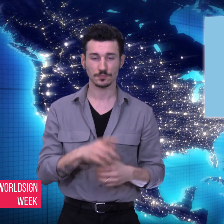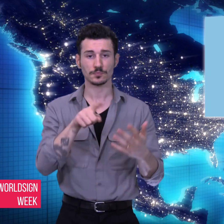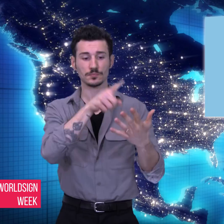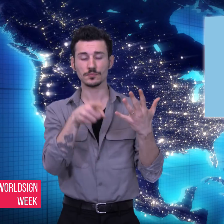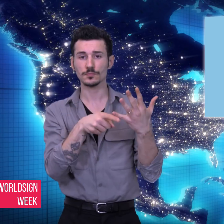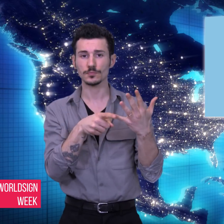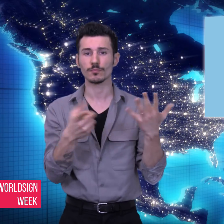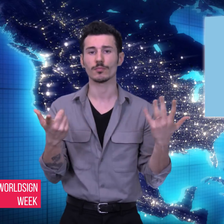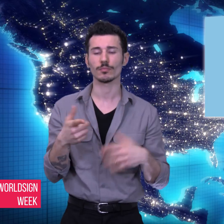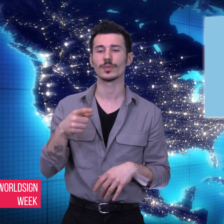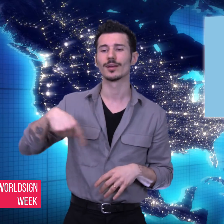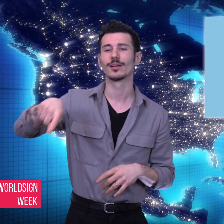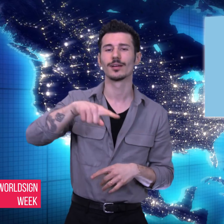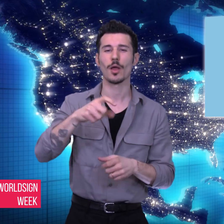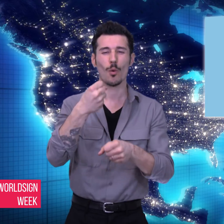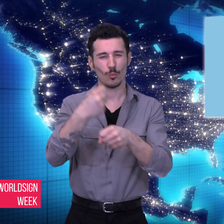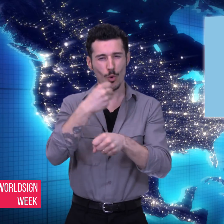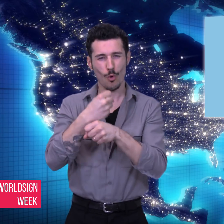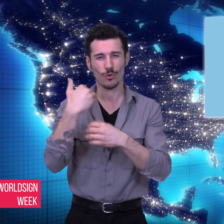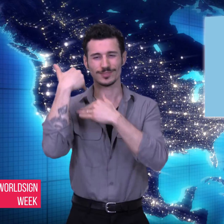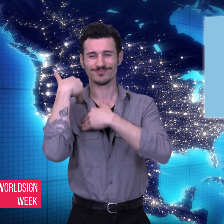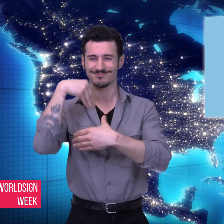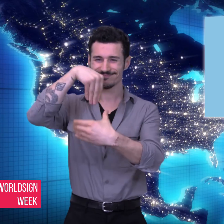notes back and forth.